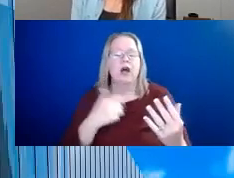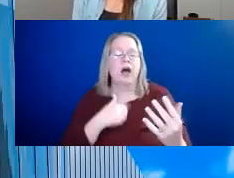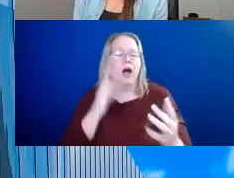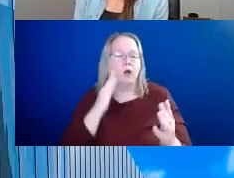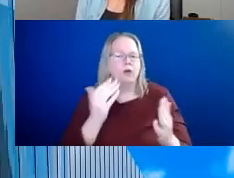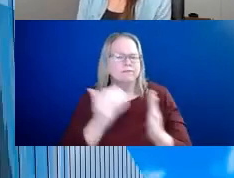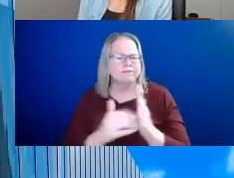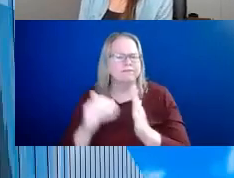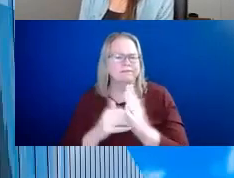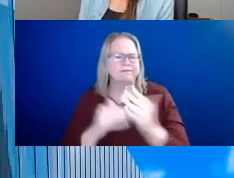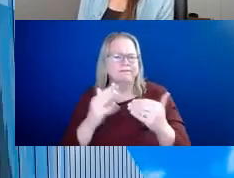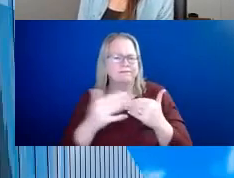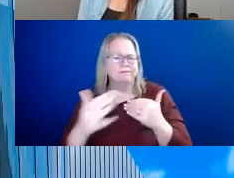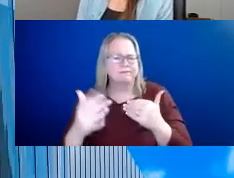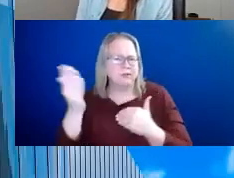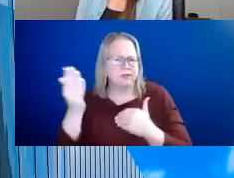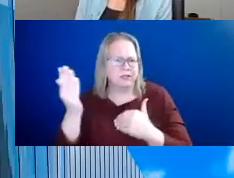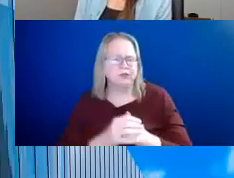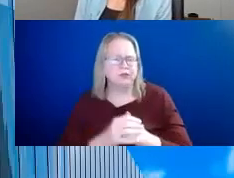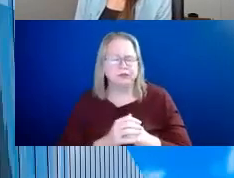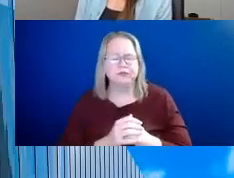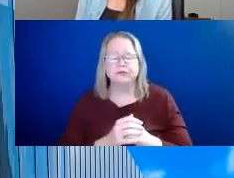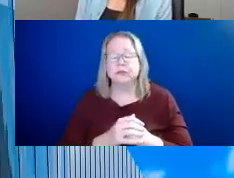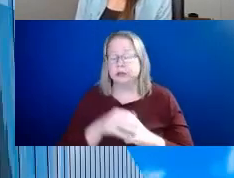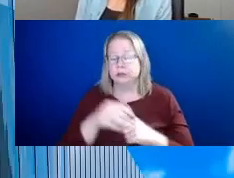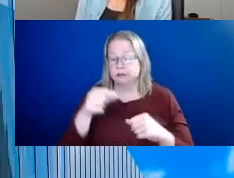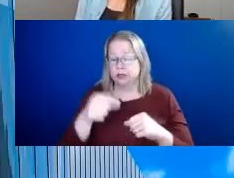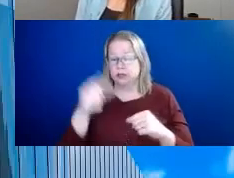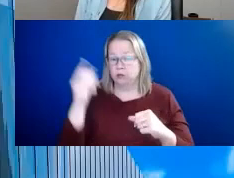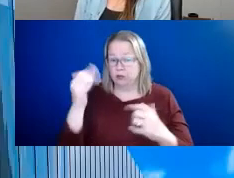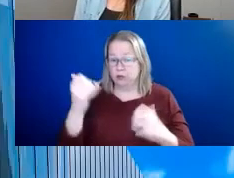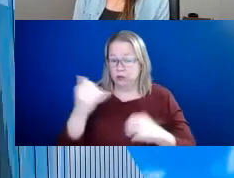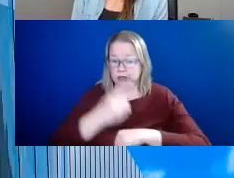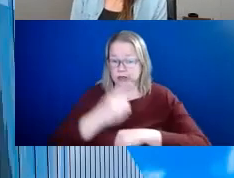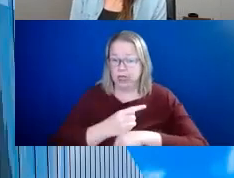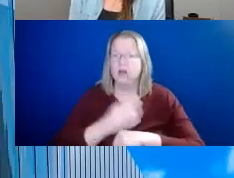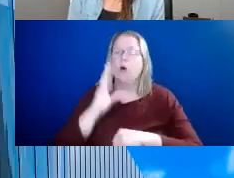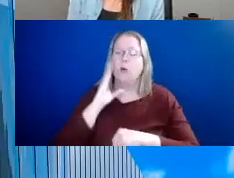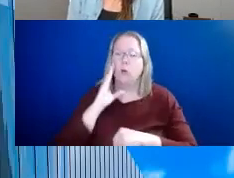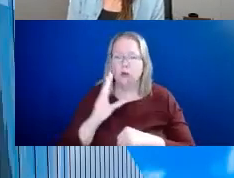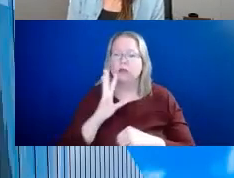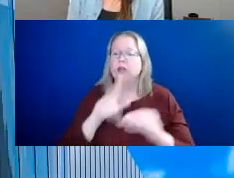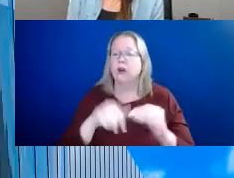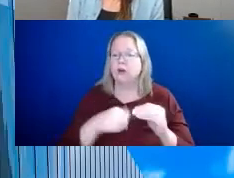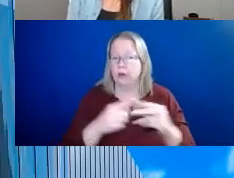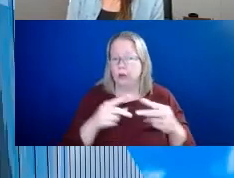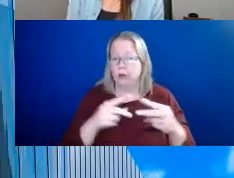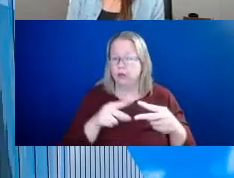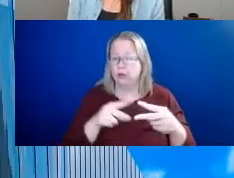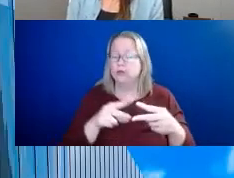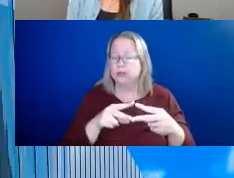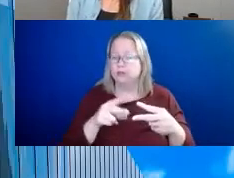presentation. In this presentation today we a 12:18:13 re going to go over to different styles